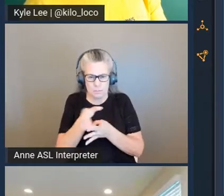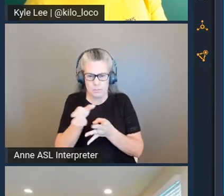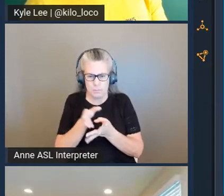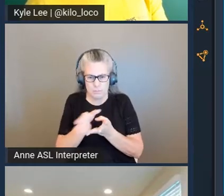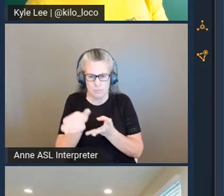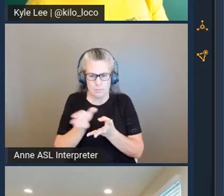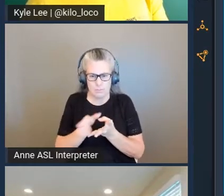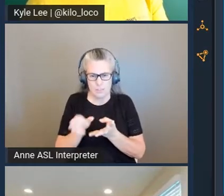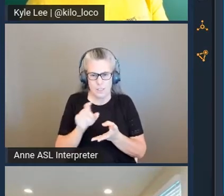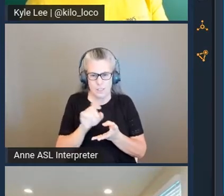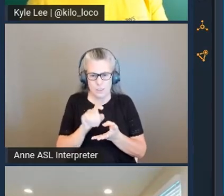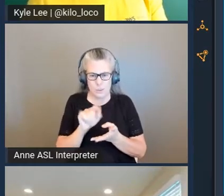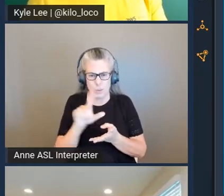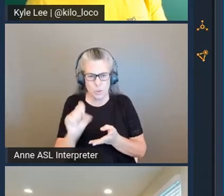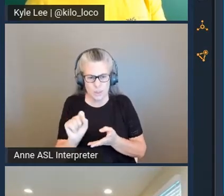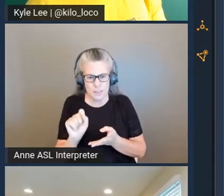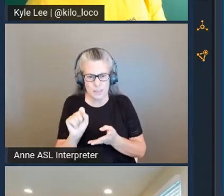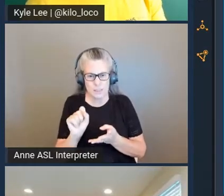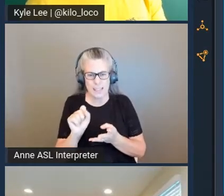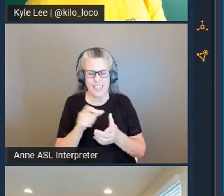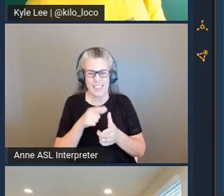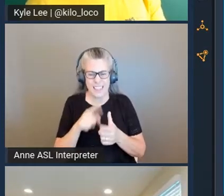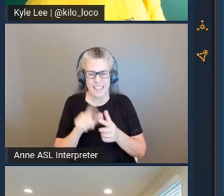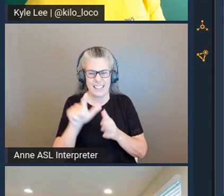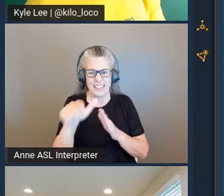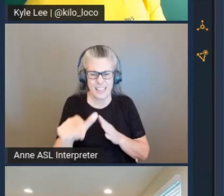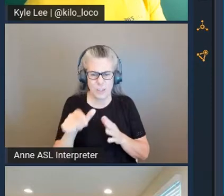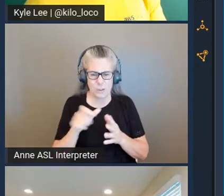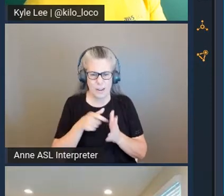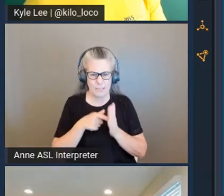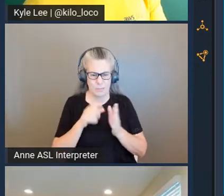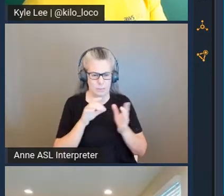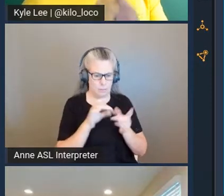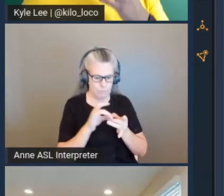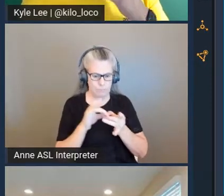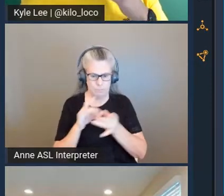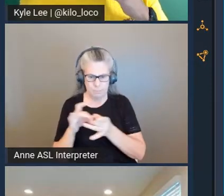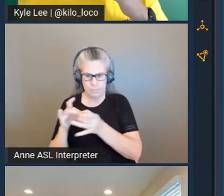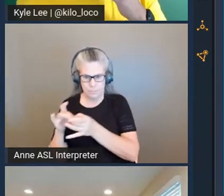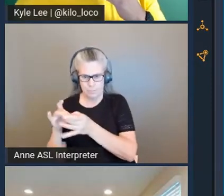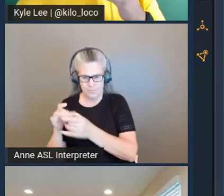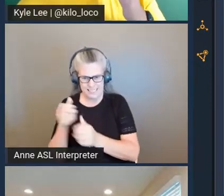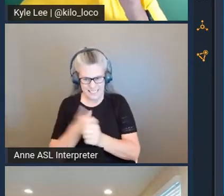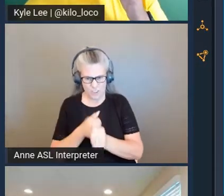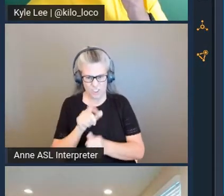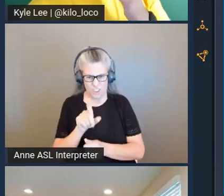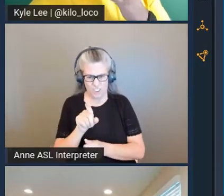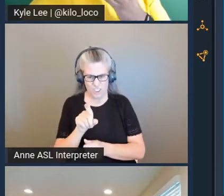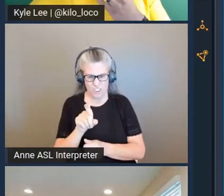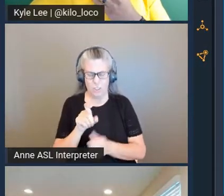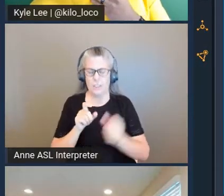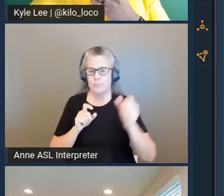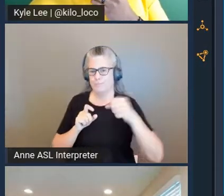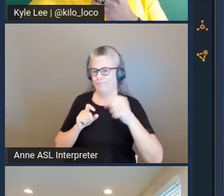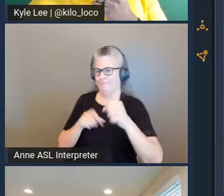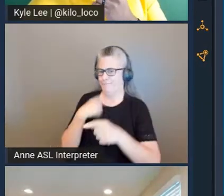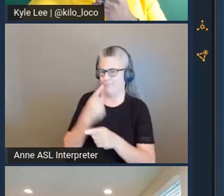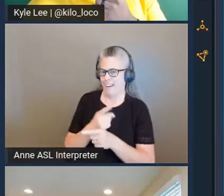kind of have to glue these things together themselves. Yeah, that is correct, and, and, you know, I'll give you a very specific example